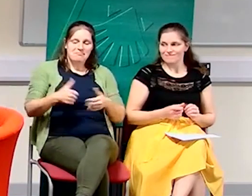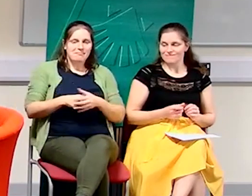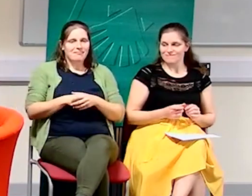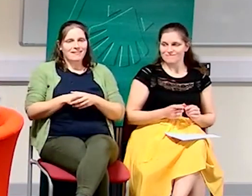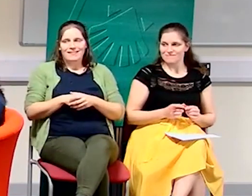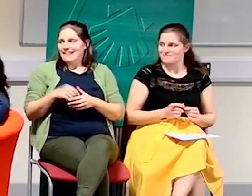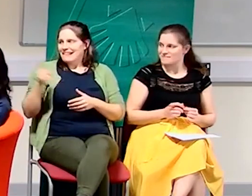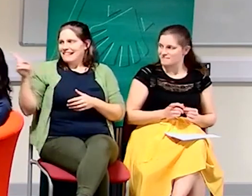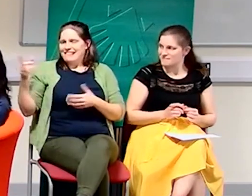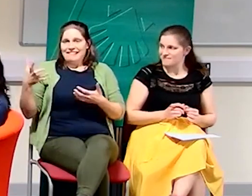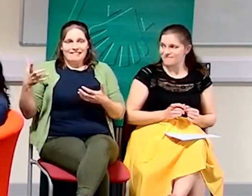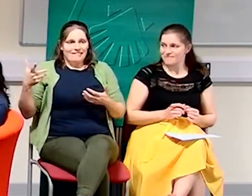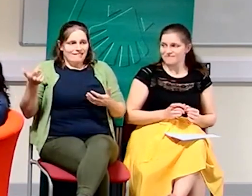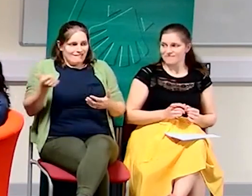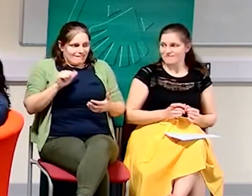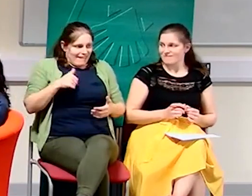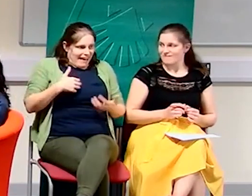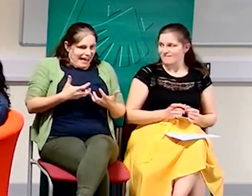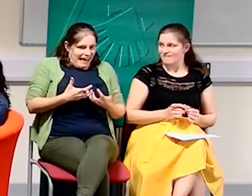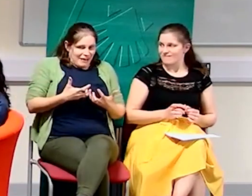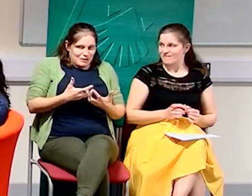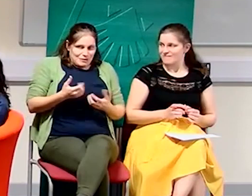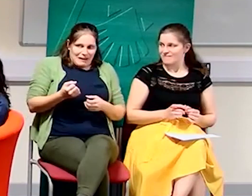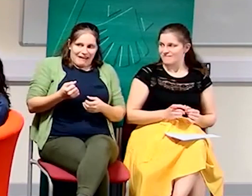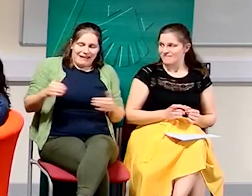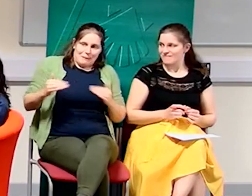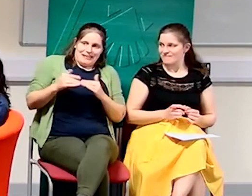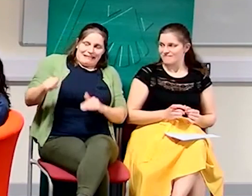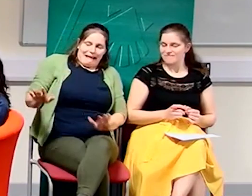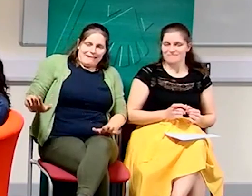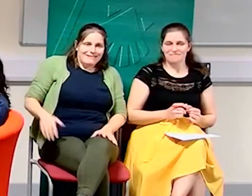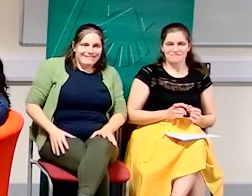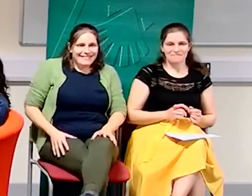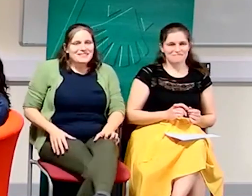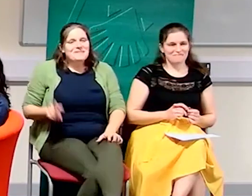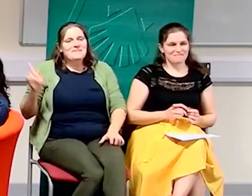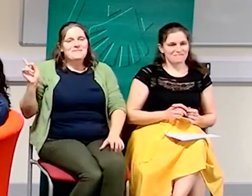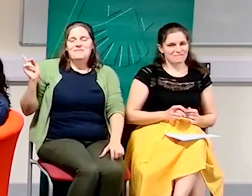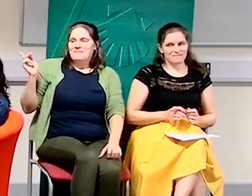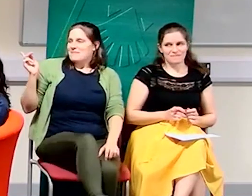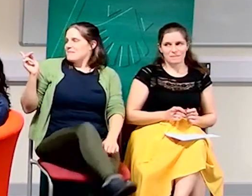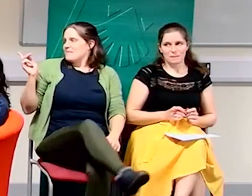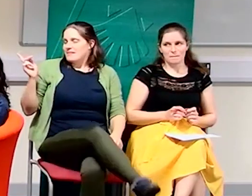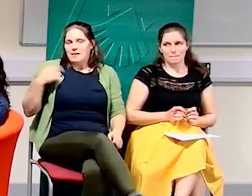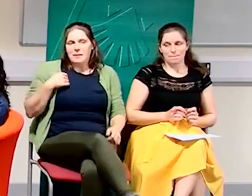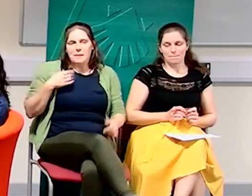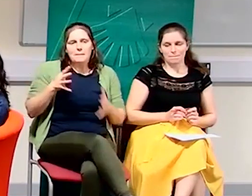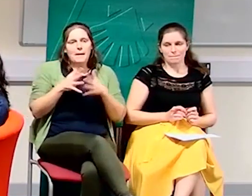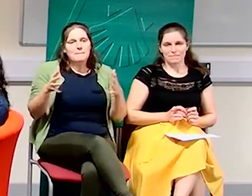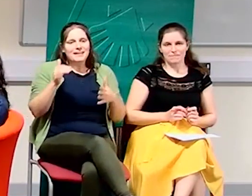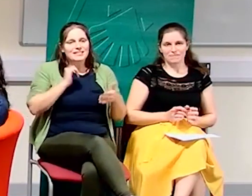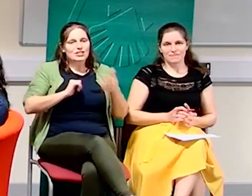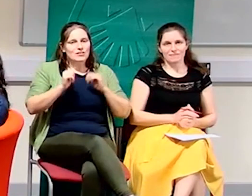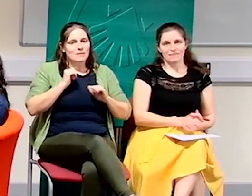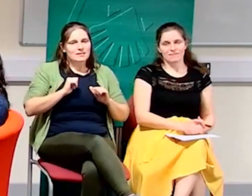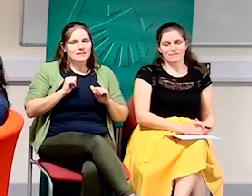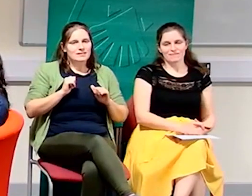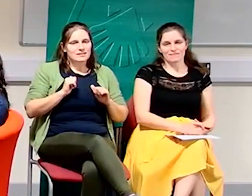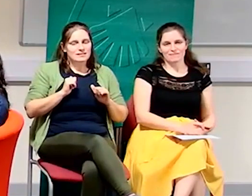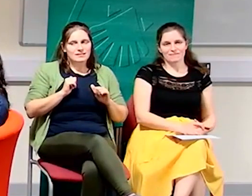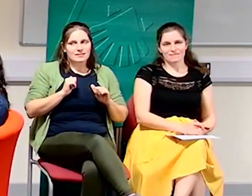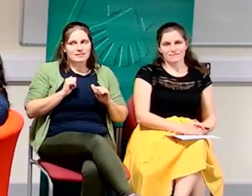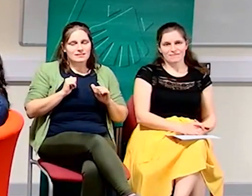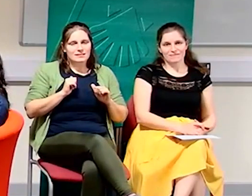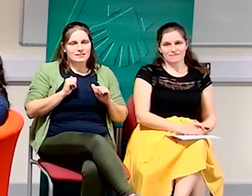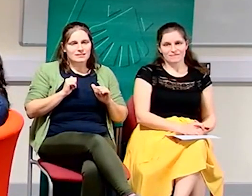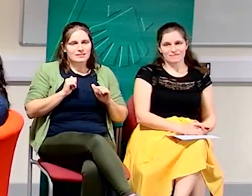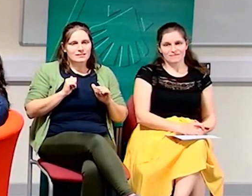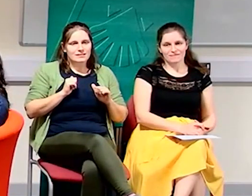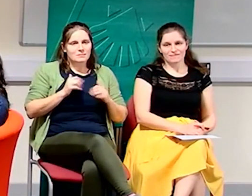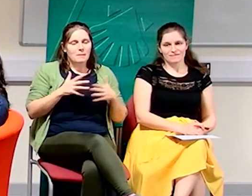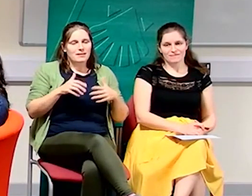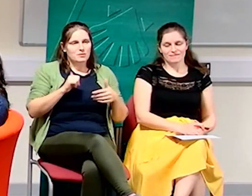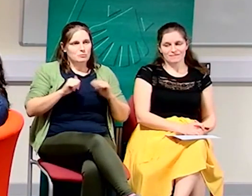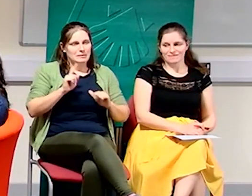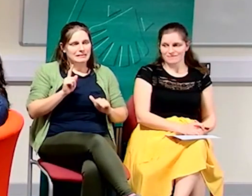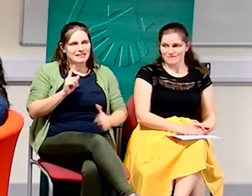that um I guess my greatest achievement is to have um I don't know kept the charity